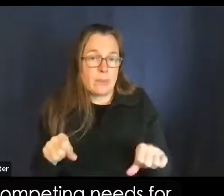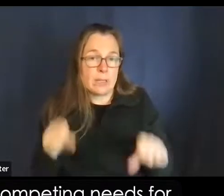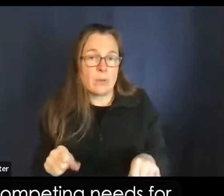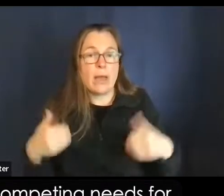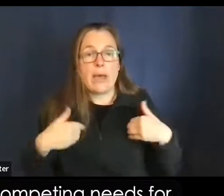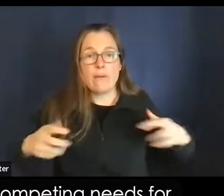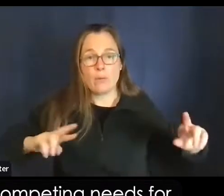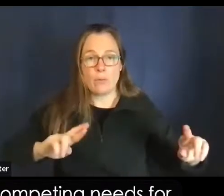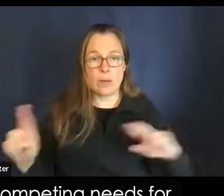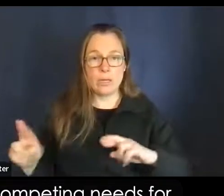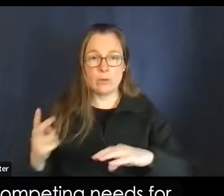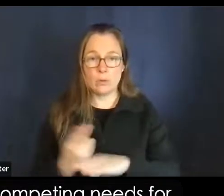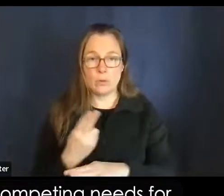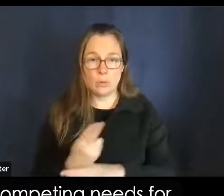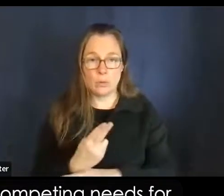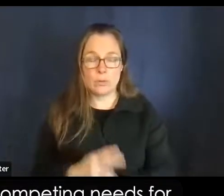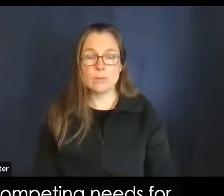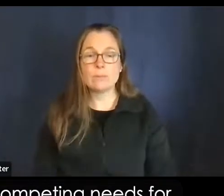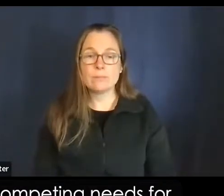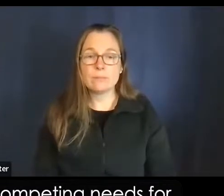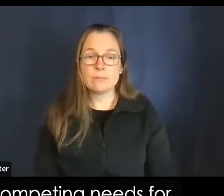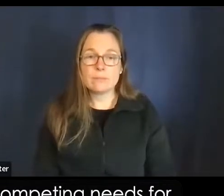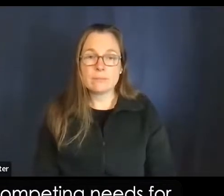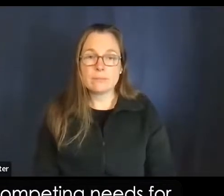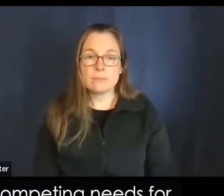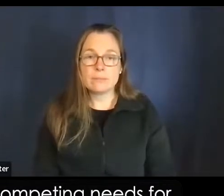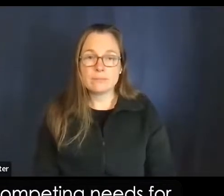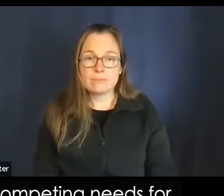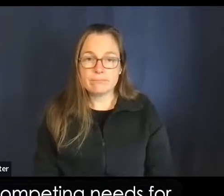even when we have a lot of competing needs for those resources to make sure we start off on the right foot.